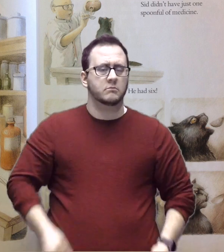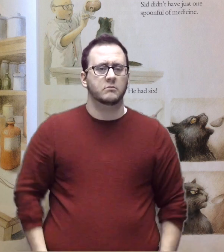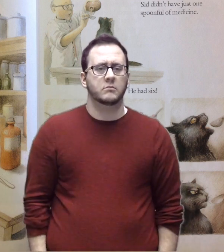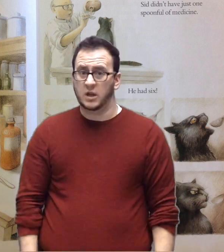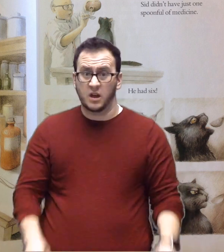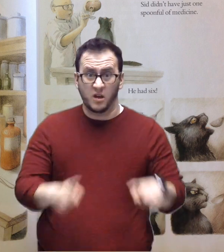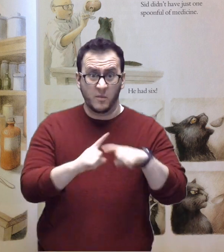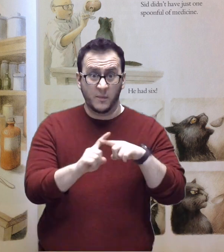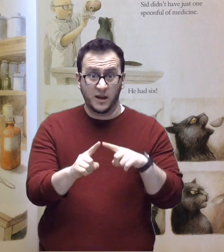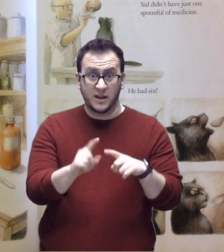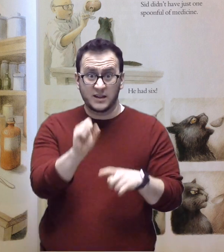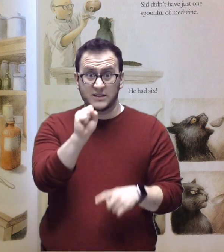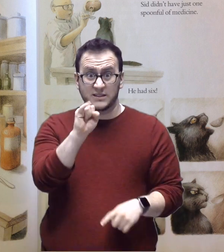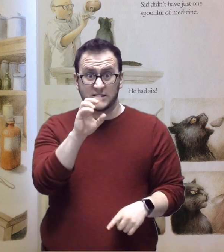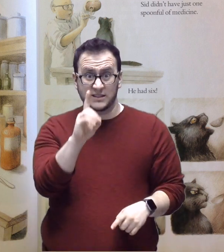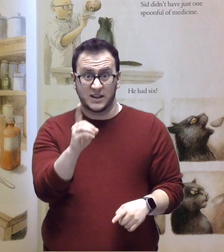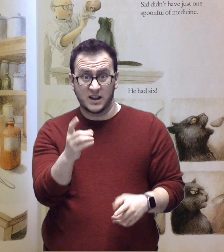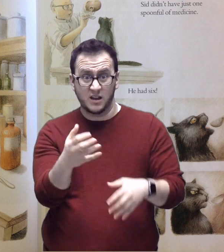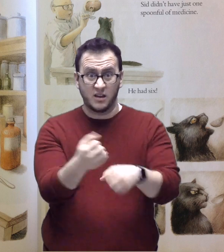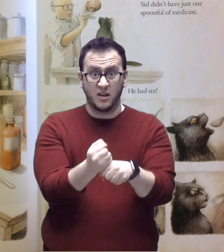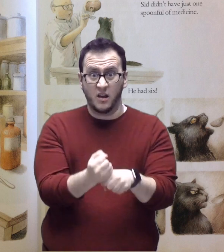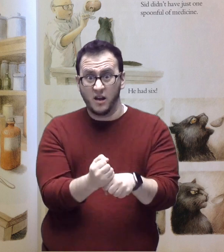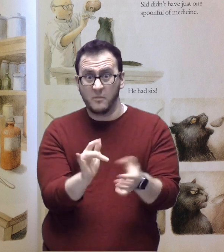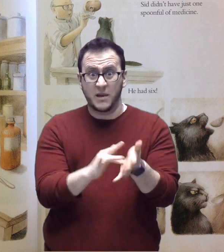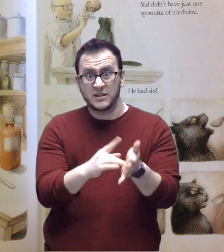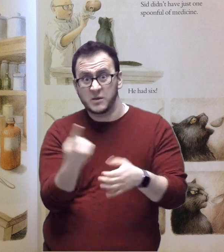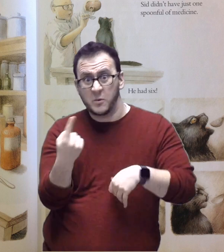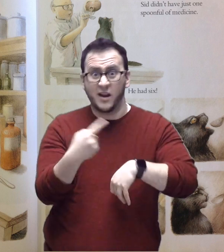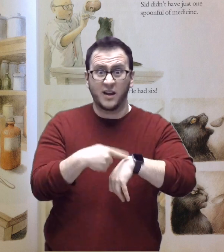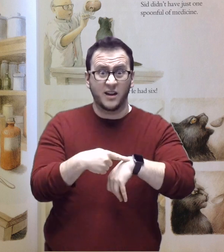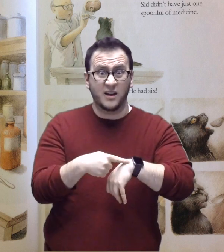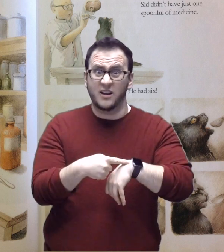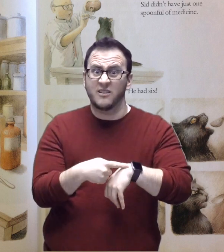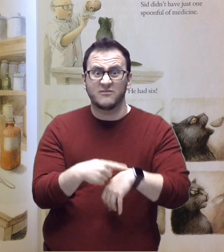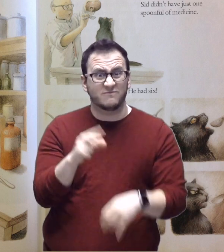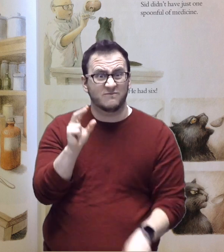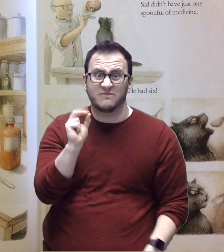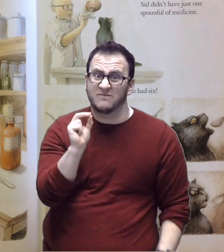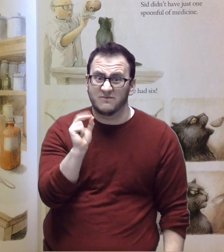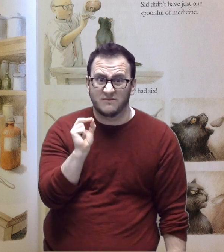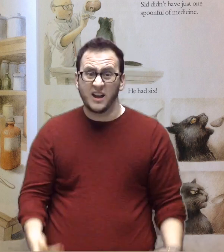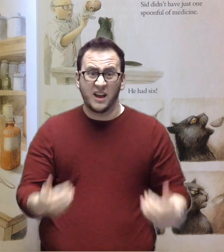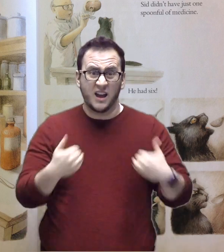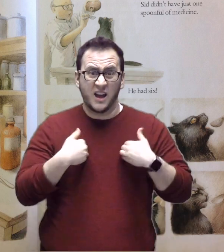Of course, Sid didn’t have just one spoonful of medicine. He had six!